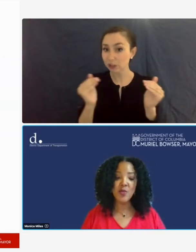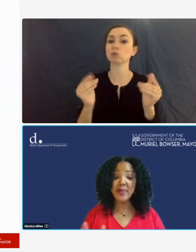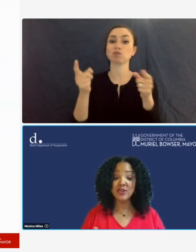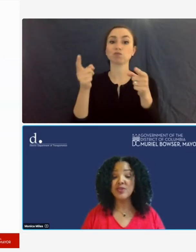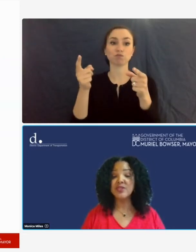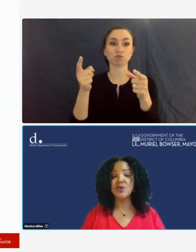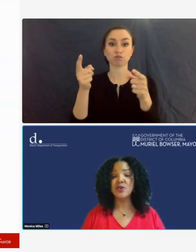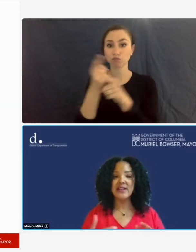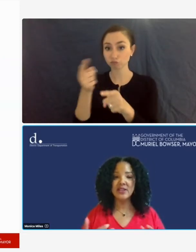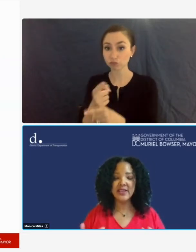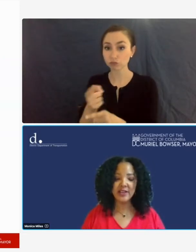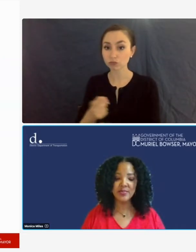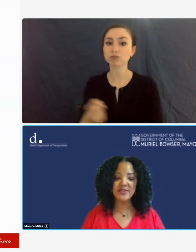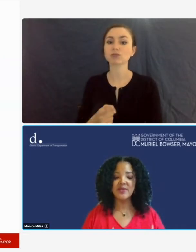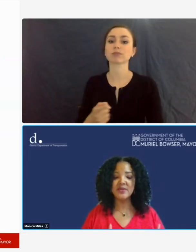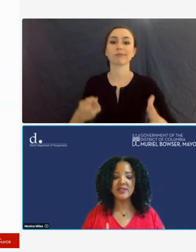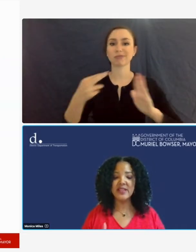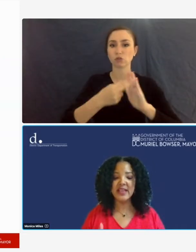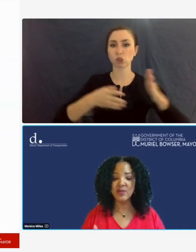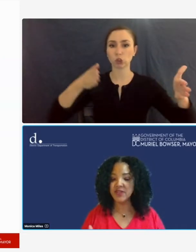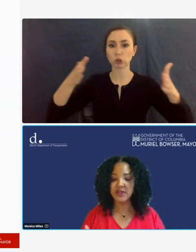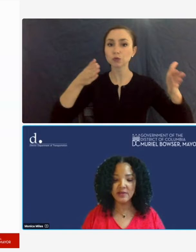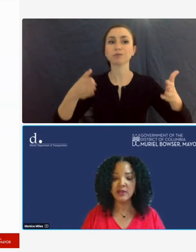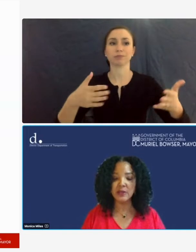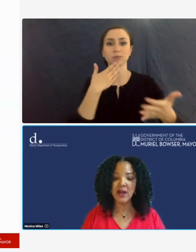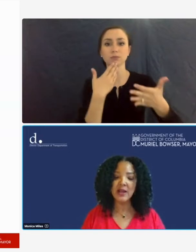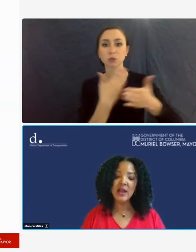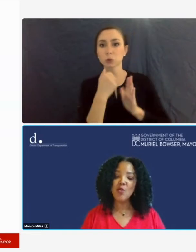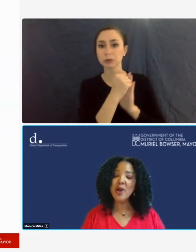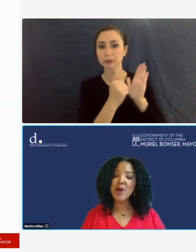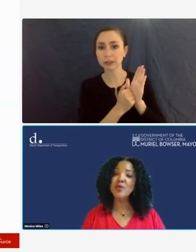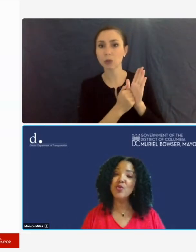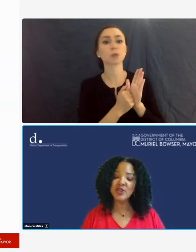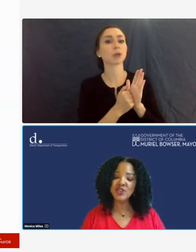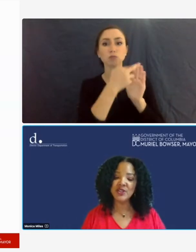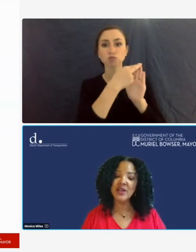the boundaries of course sounds accounting principles and within the law what proportion